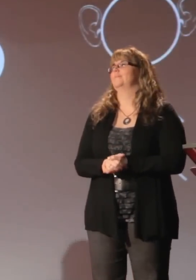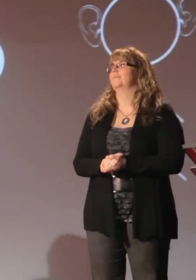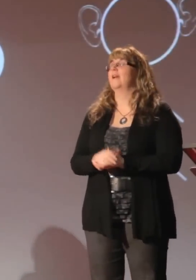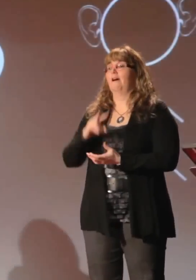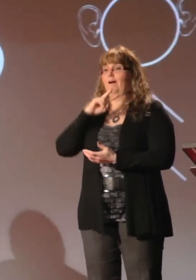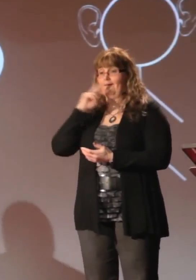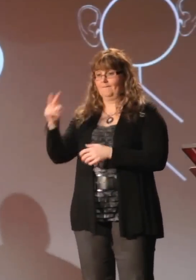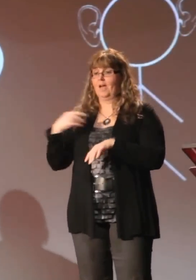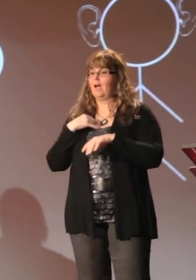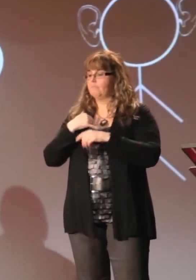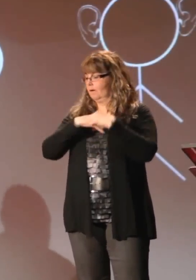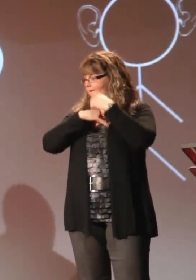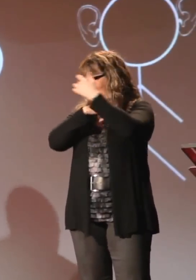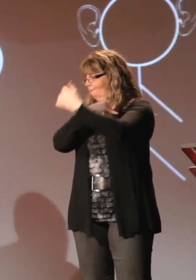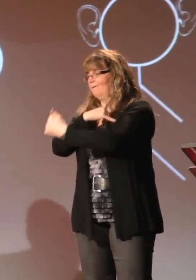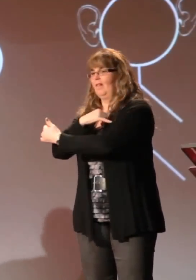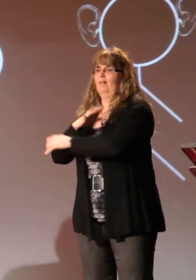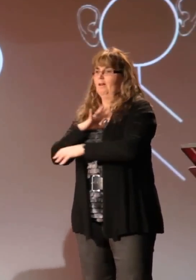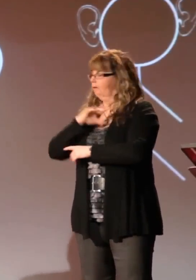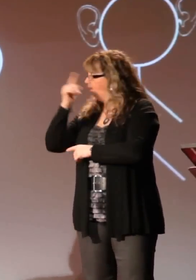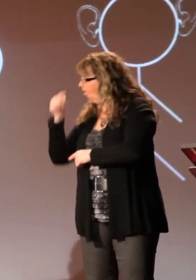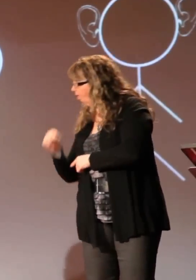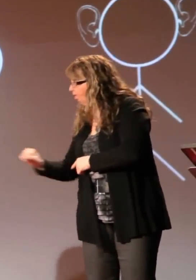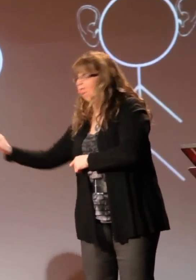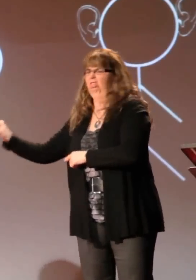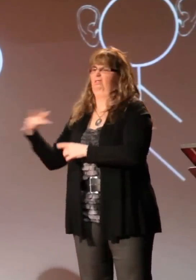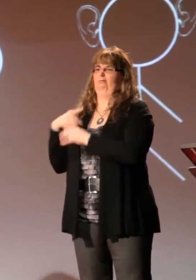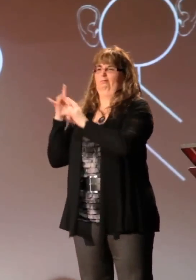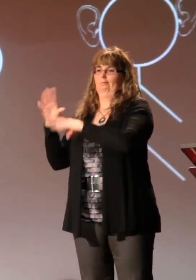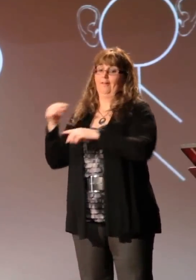So the wires hanging here would no longer be present.